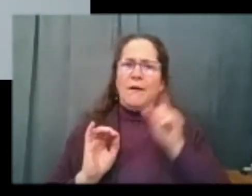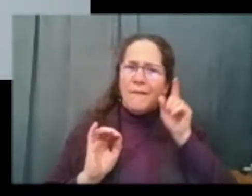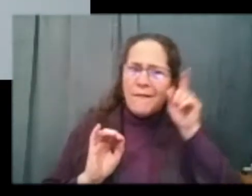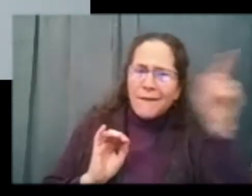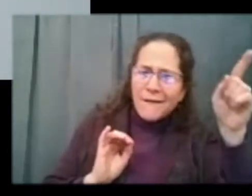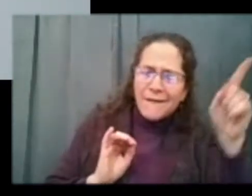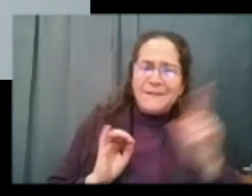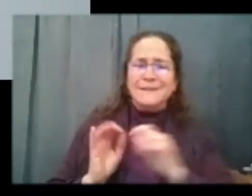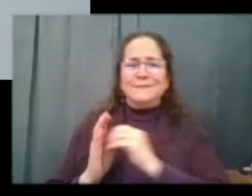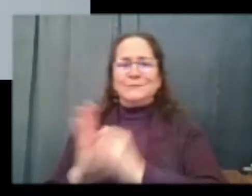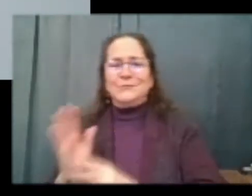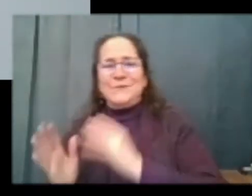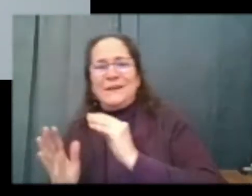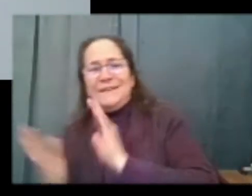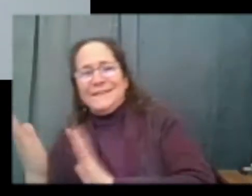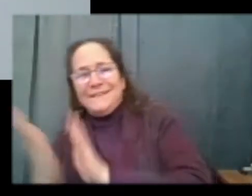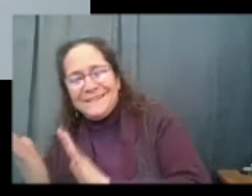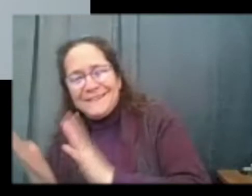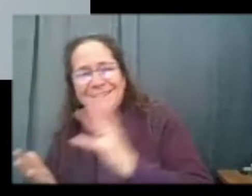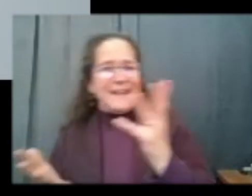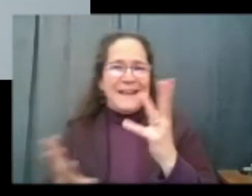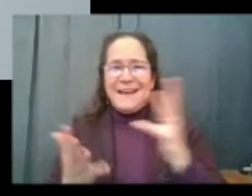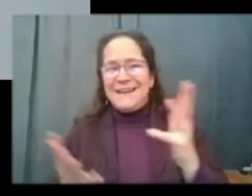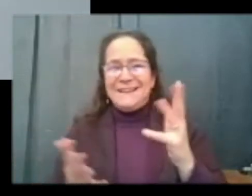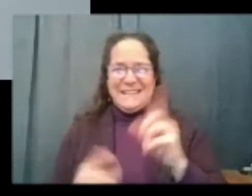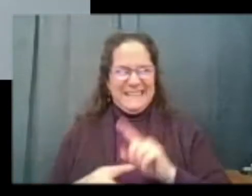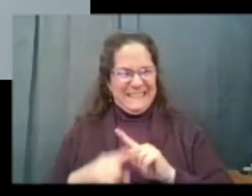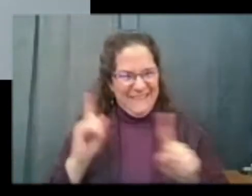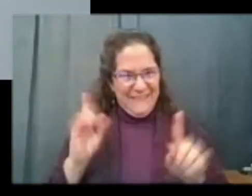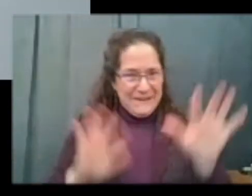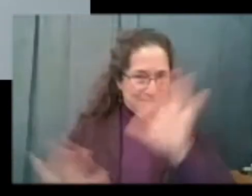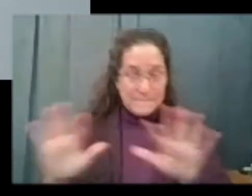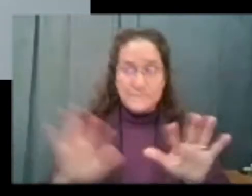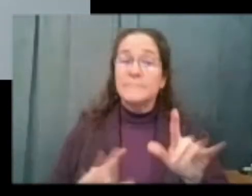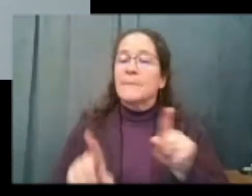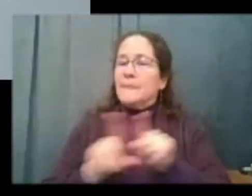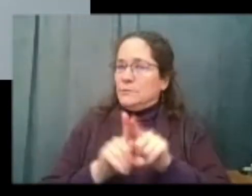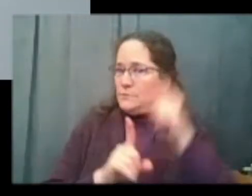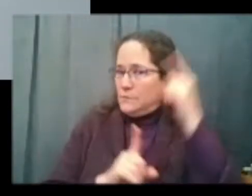and also be mindful you want to think about how your sub interpreters gonna connect in in the event